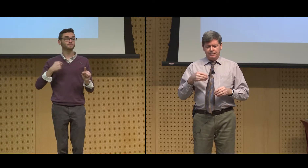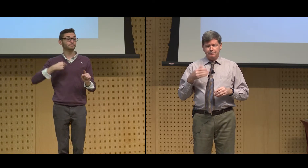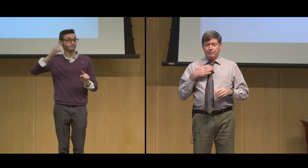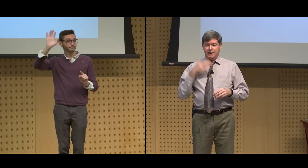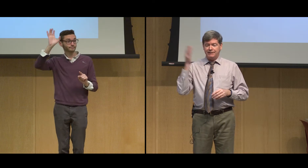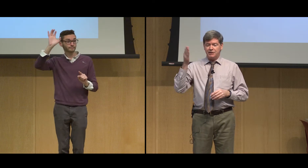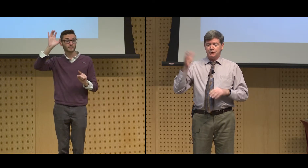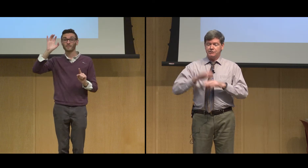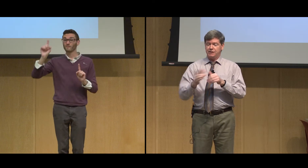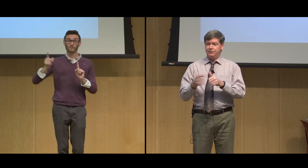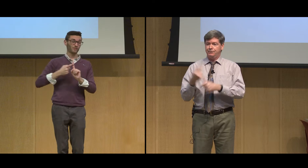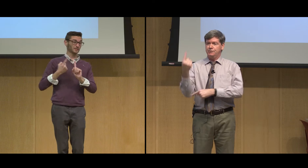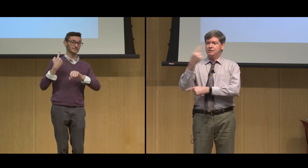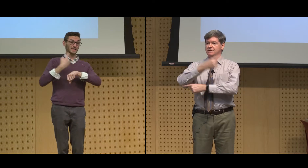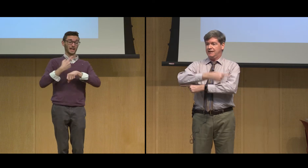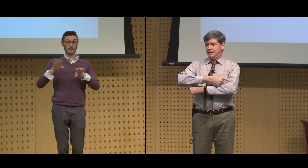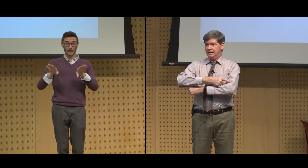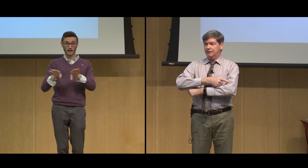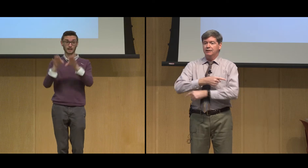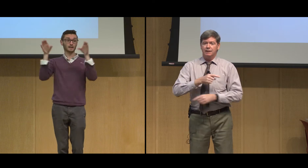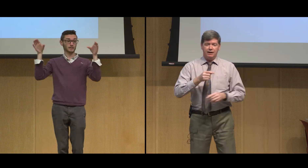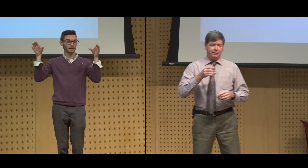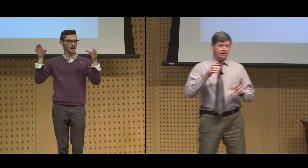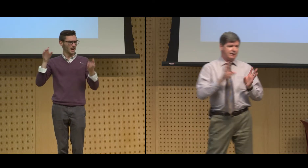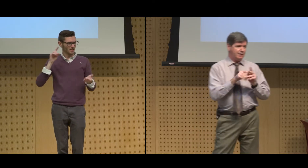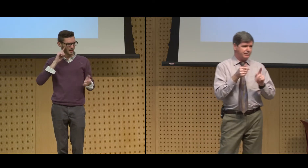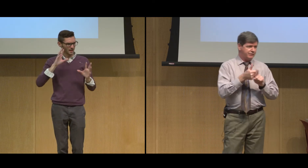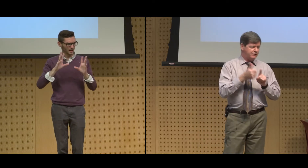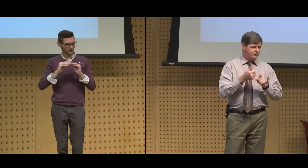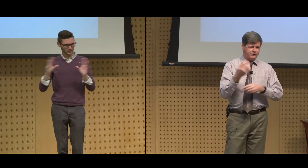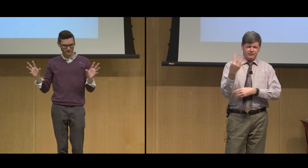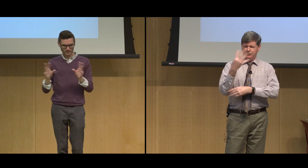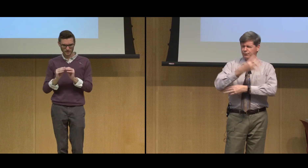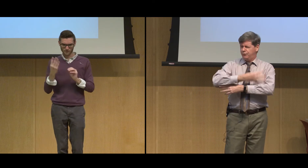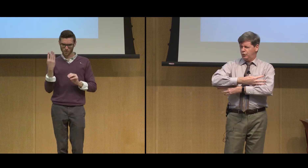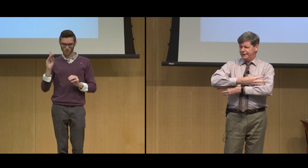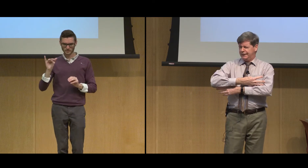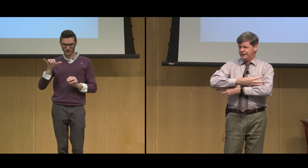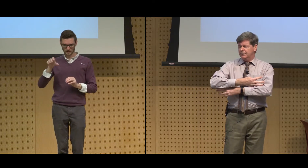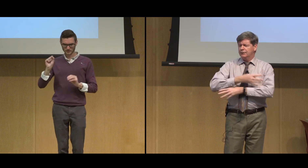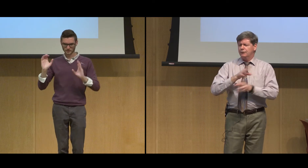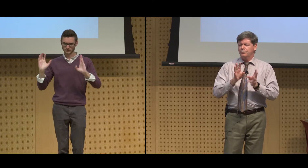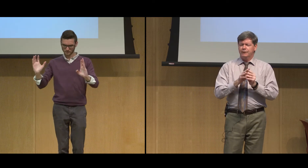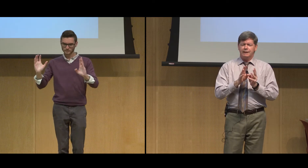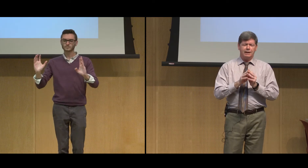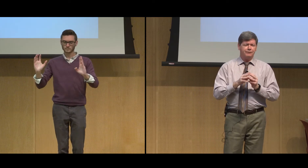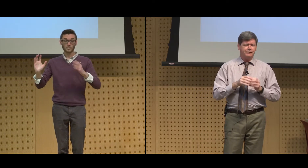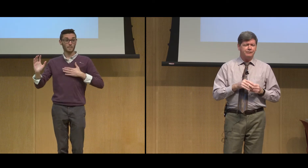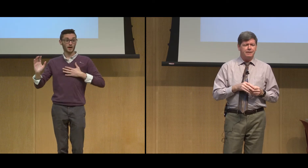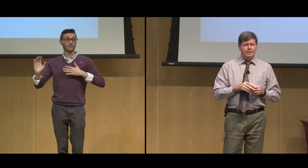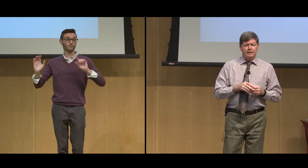Uh, and--and my lecture was on the first day. And the conference itself was, I think, a 4-day--